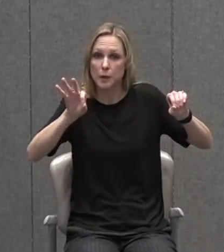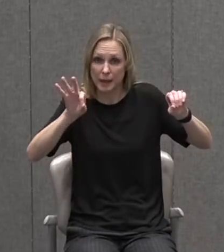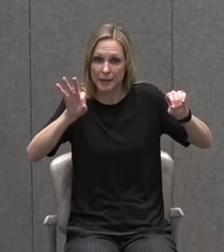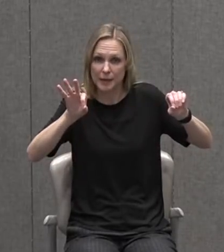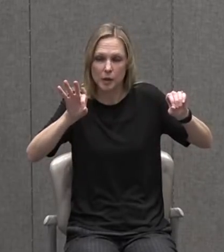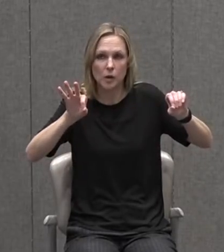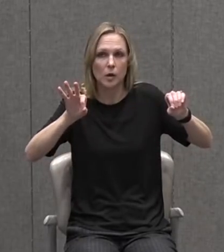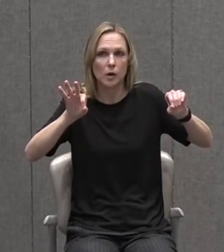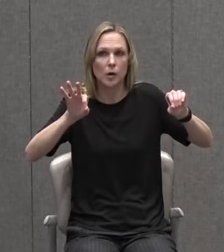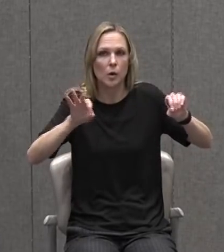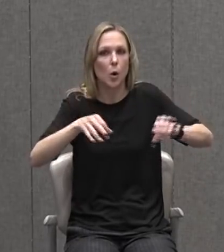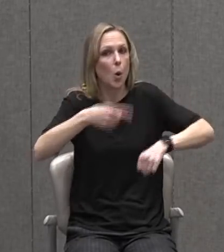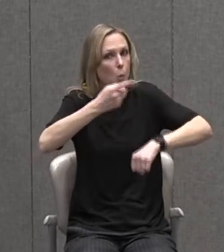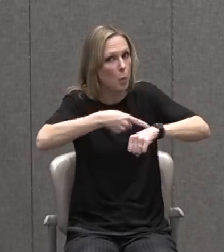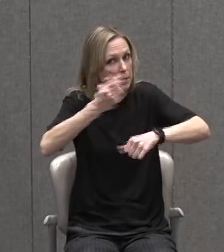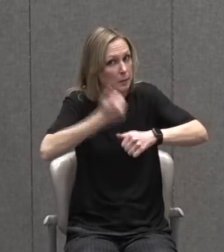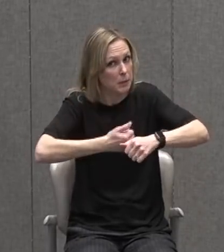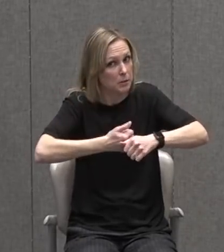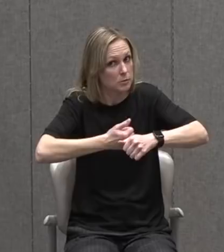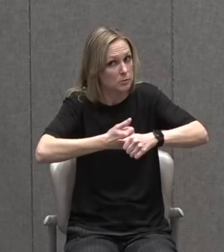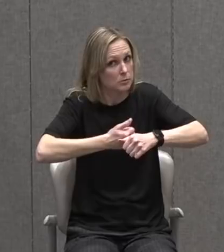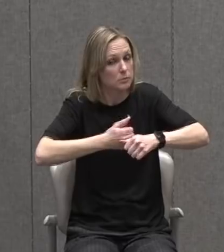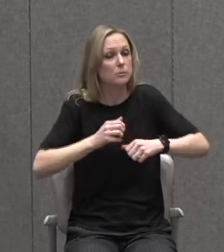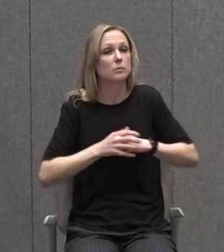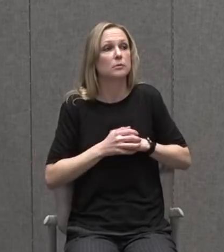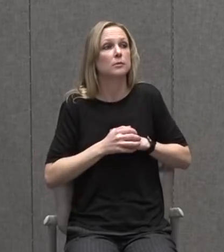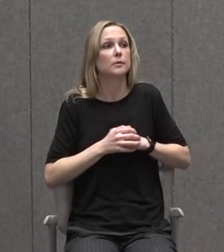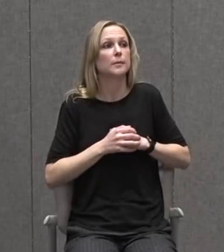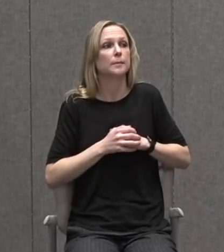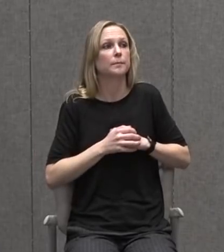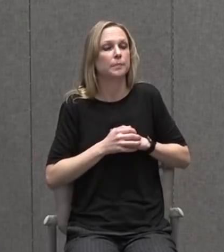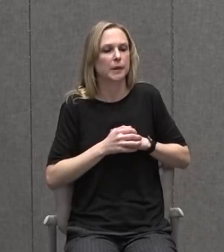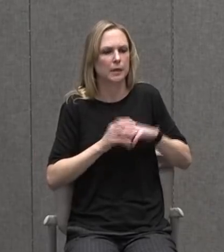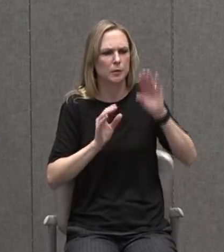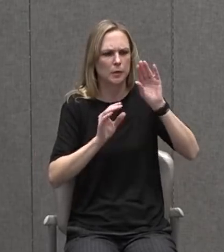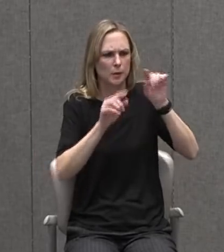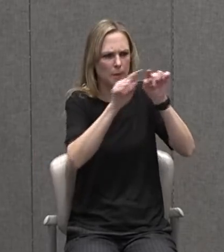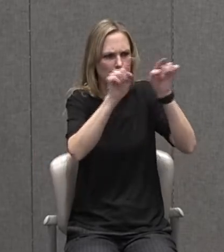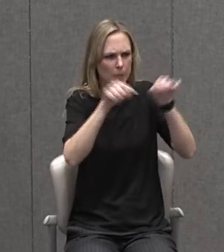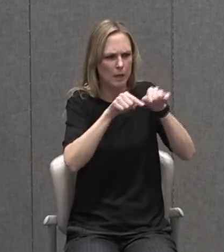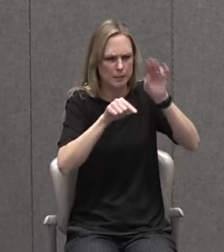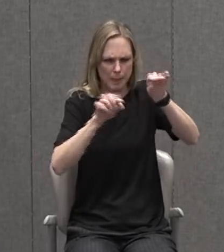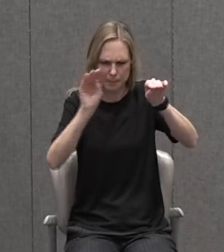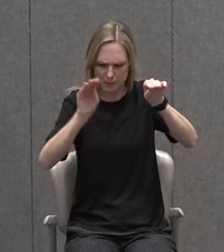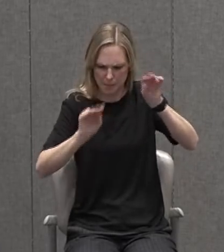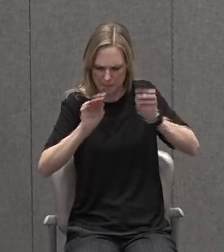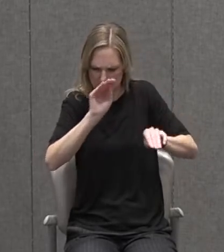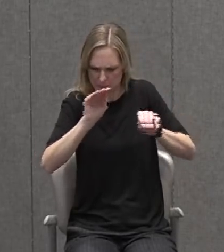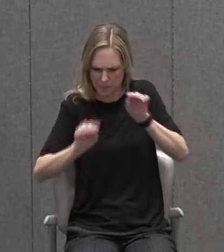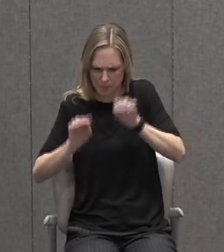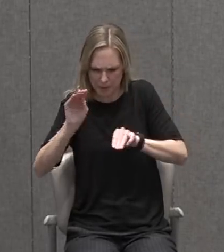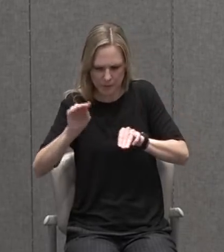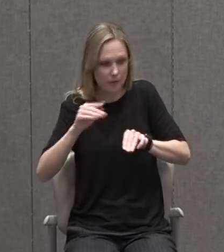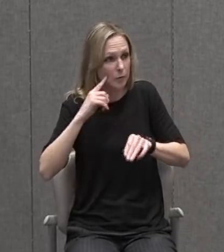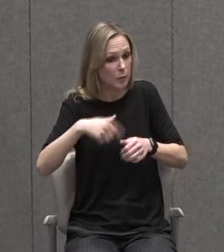only one time each. And then you have to place them in the box so that each expression is simplified